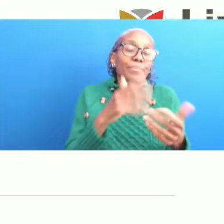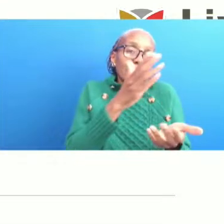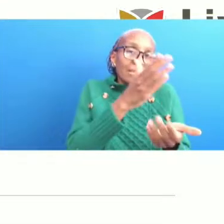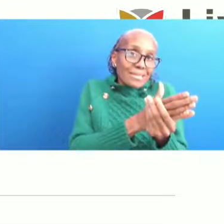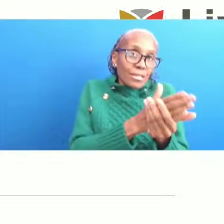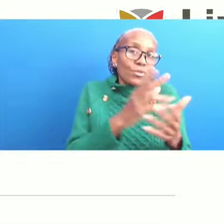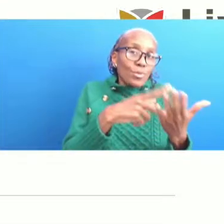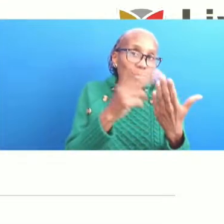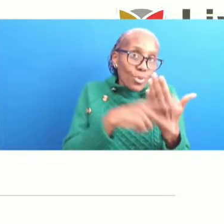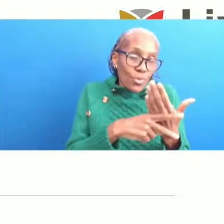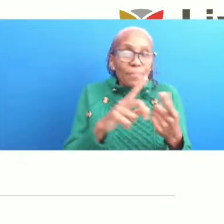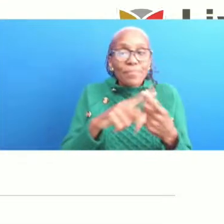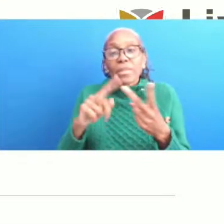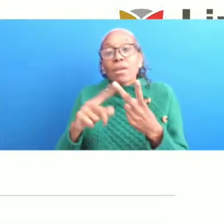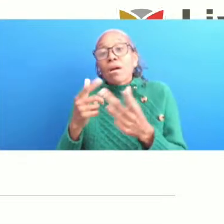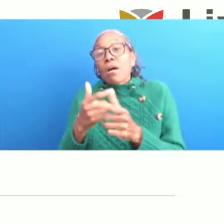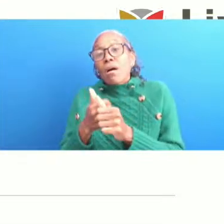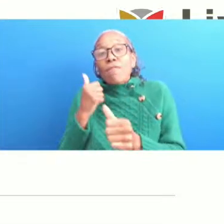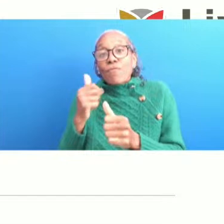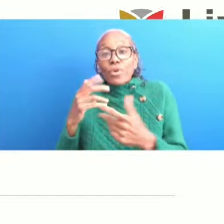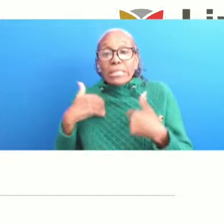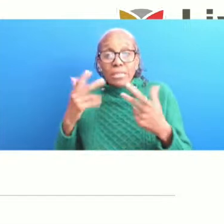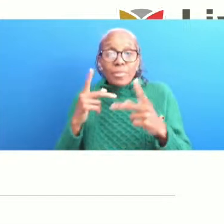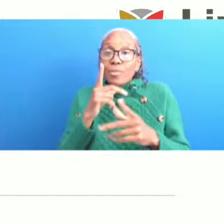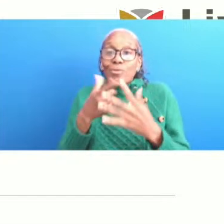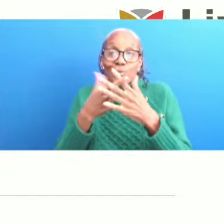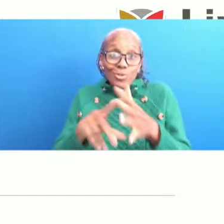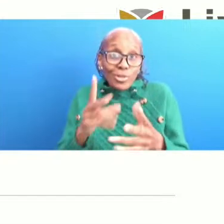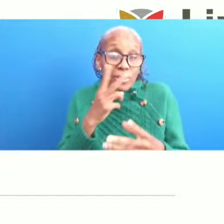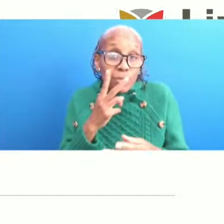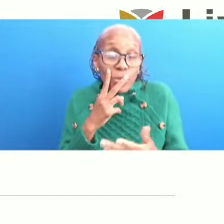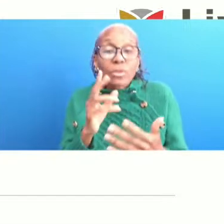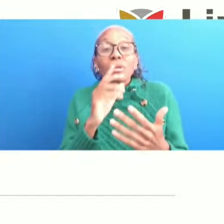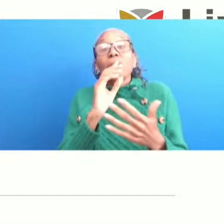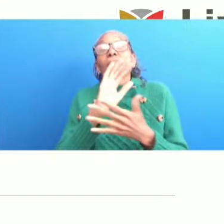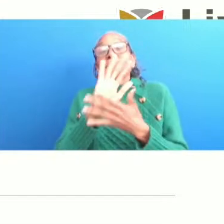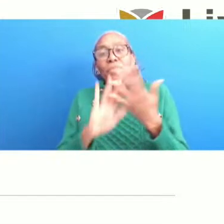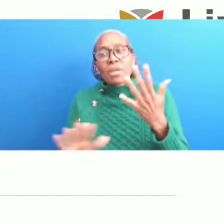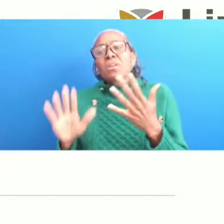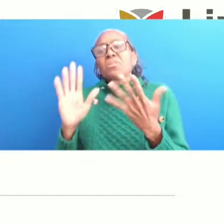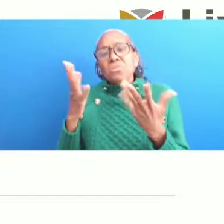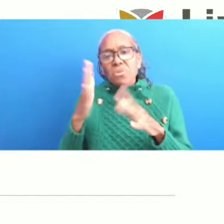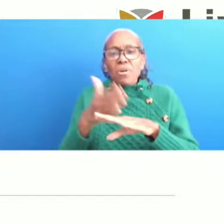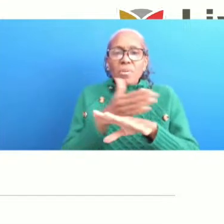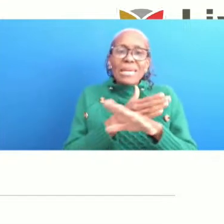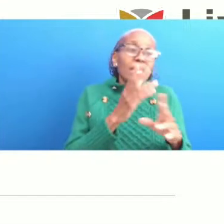THAT THEY CAN, YOU KNOW, CESSATION PROGRAMS ARE TRYING